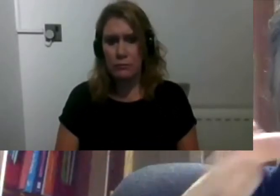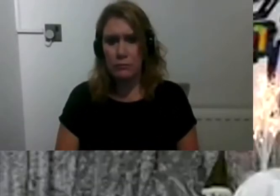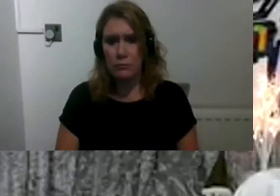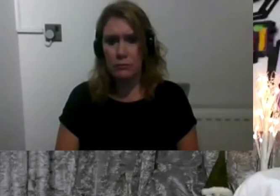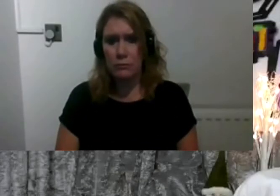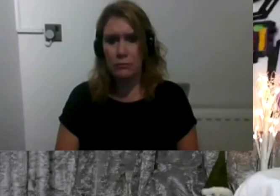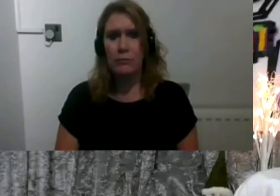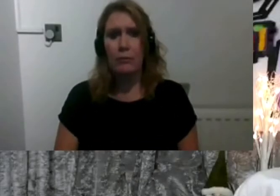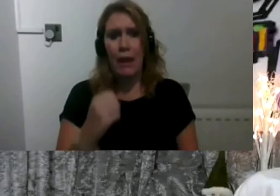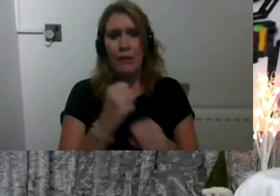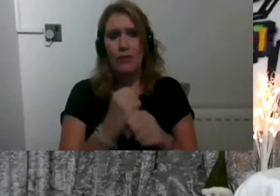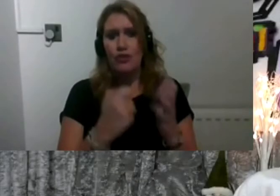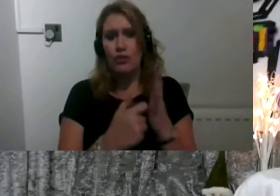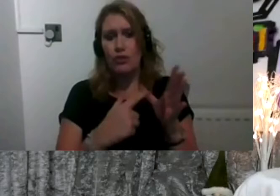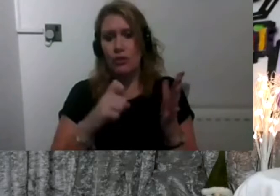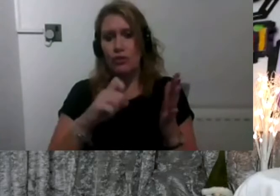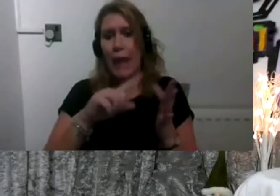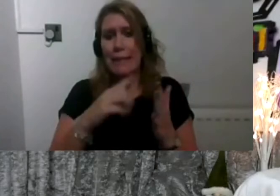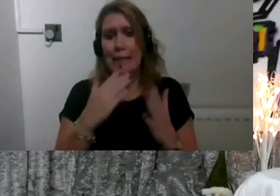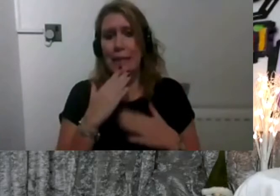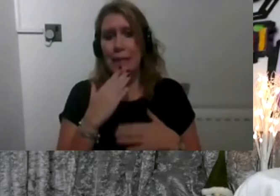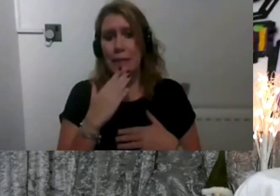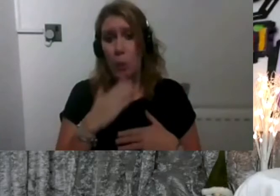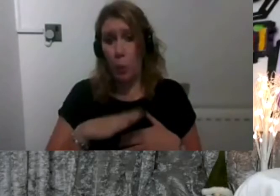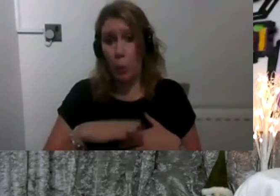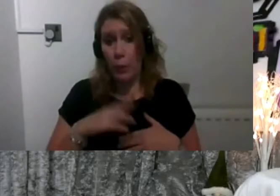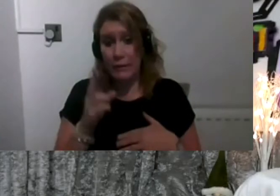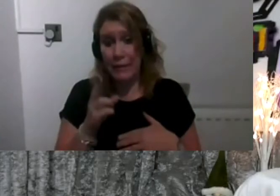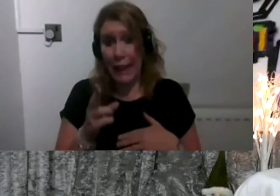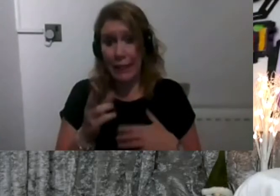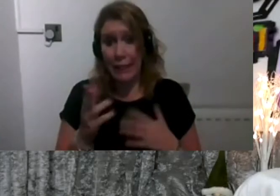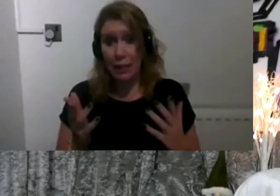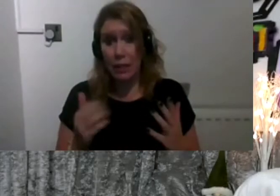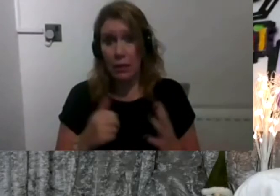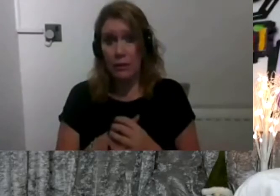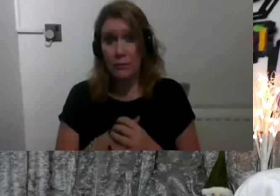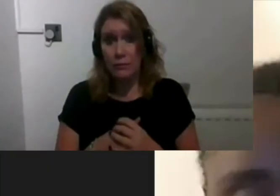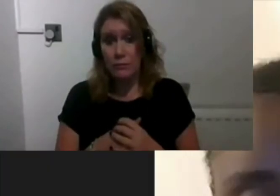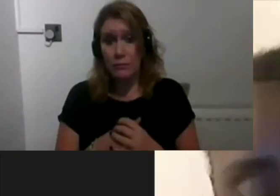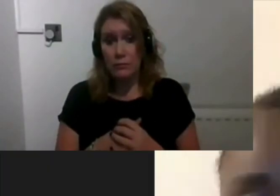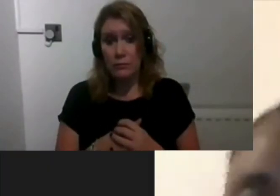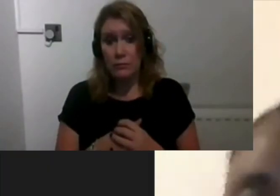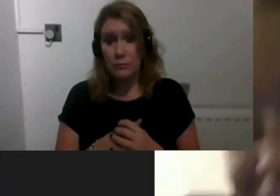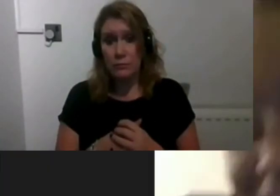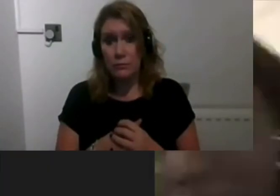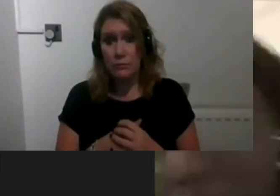Grace would you like to go next?